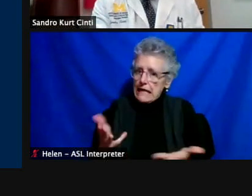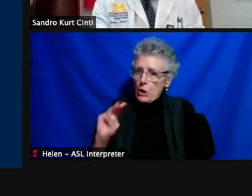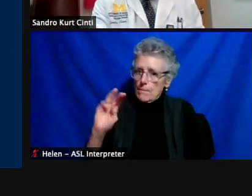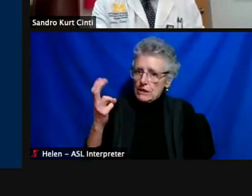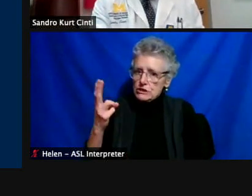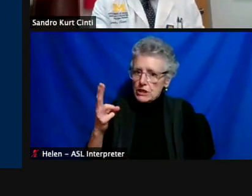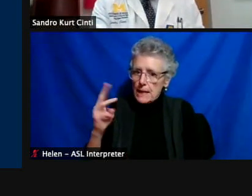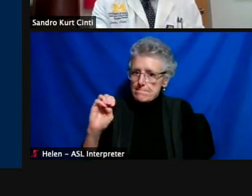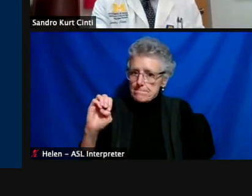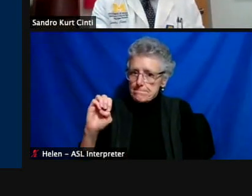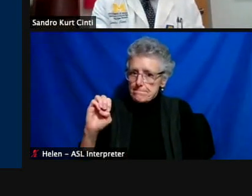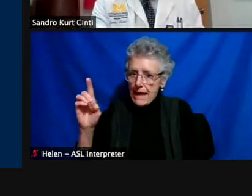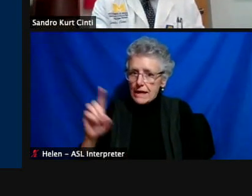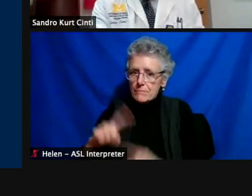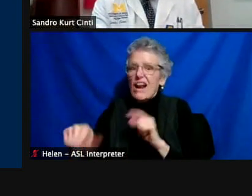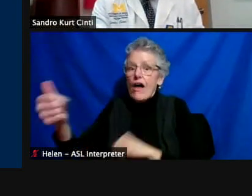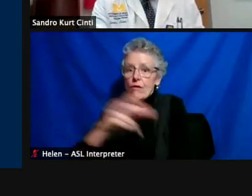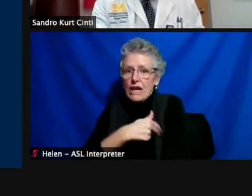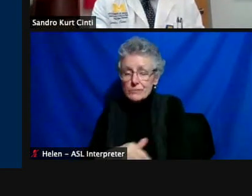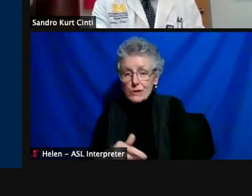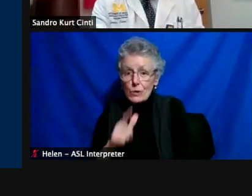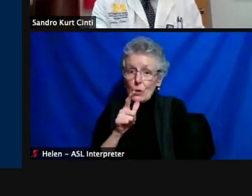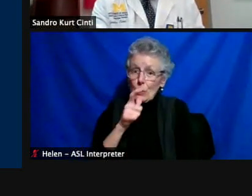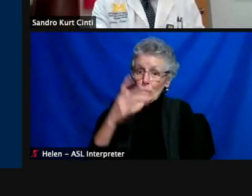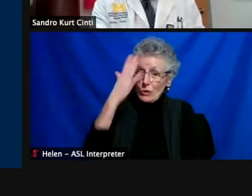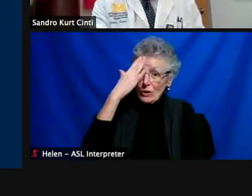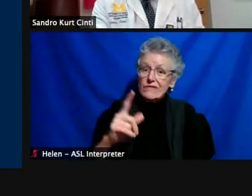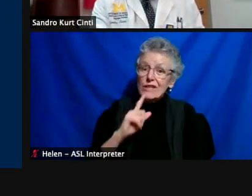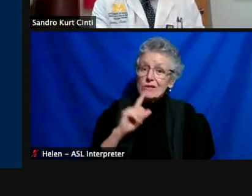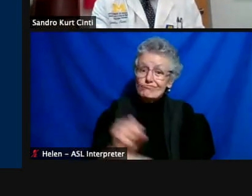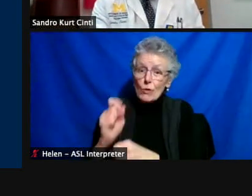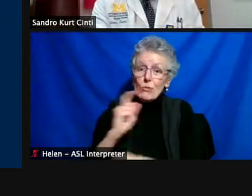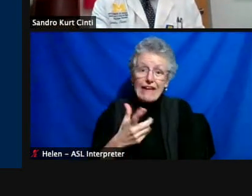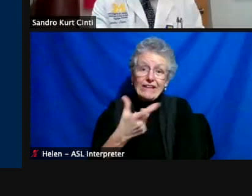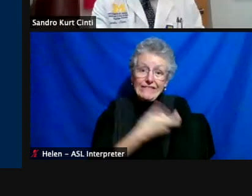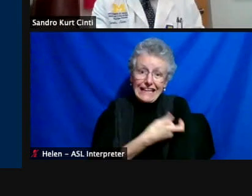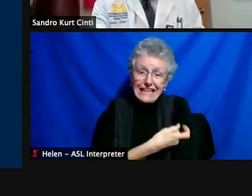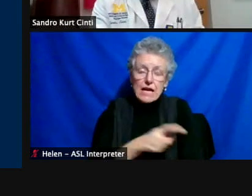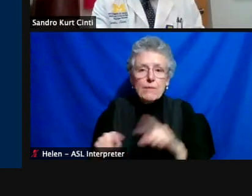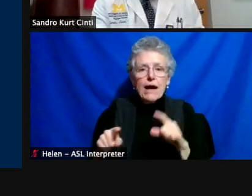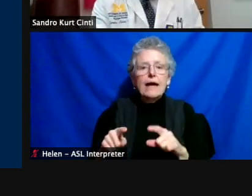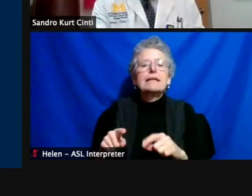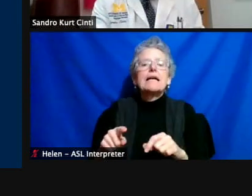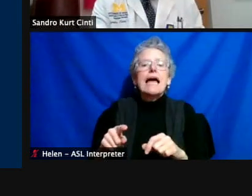Whether they'll actually get vaccinated or not, but again access to portals is gonna make it simpler.